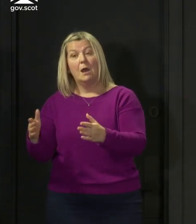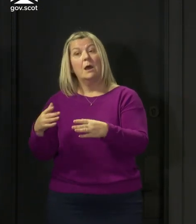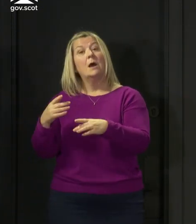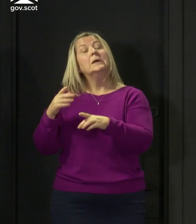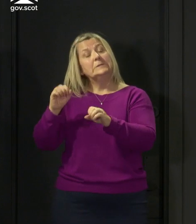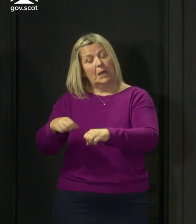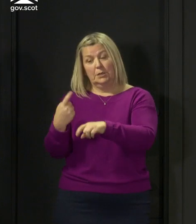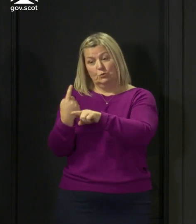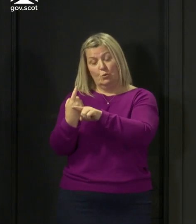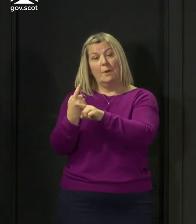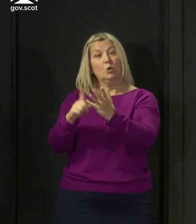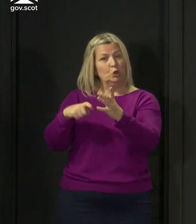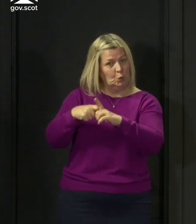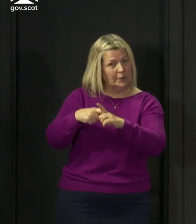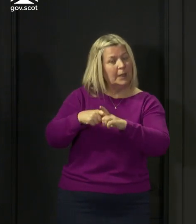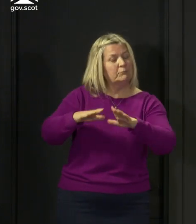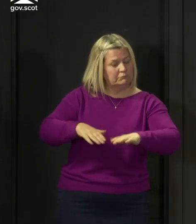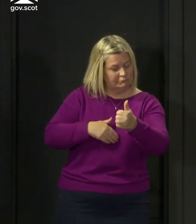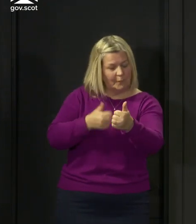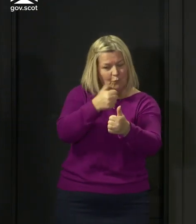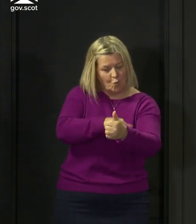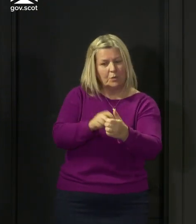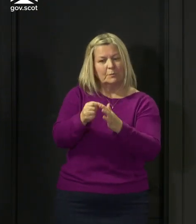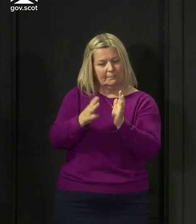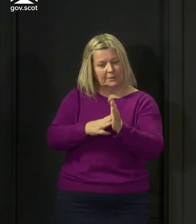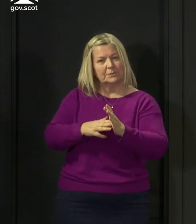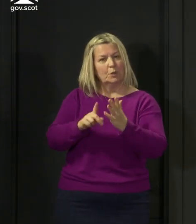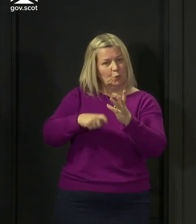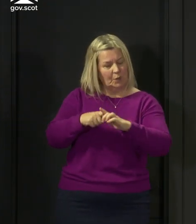the Prime Minister of the UK, and there are issues, border control for example in his